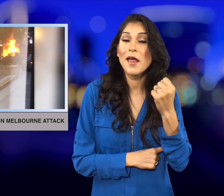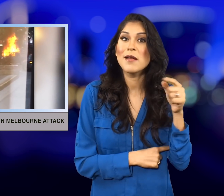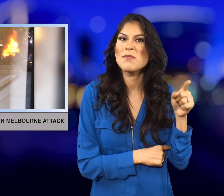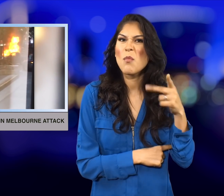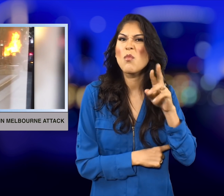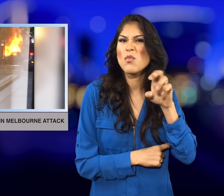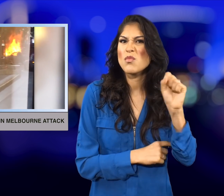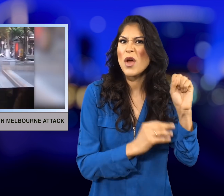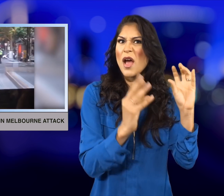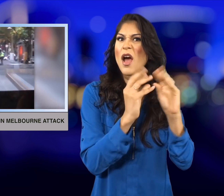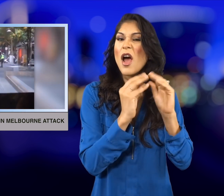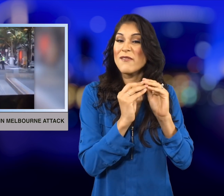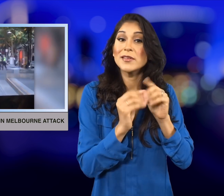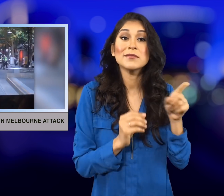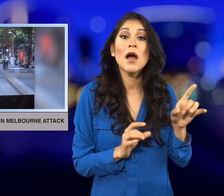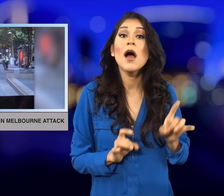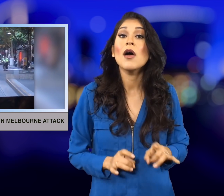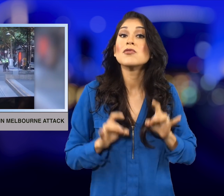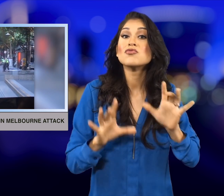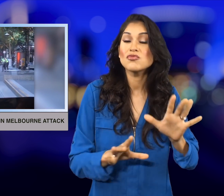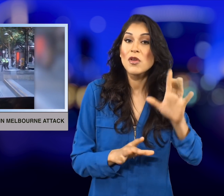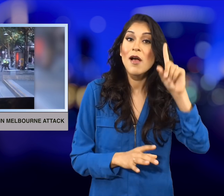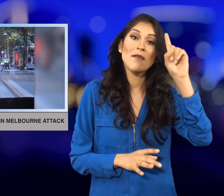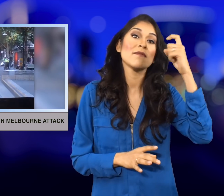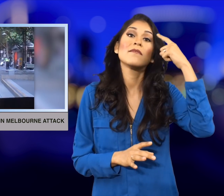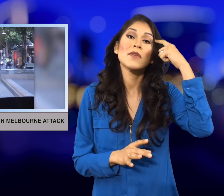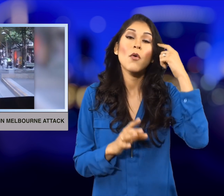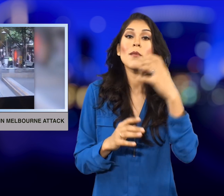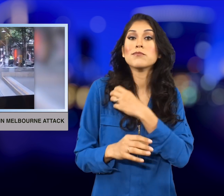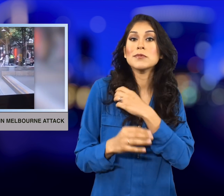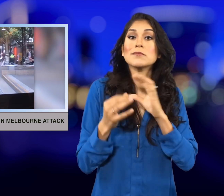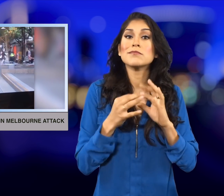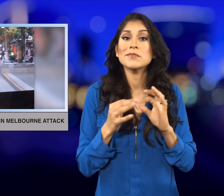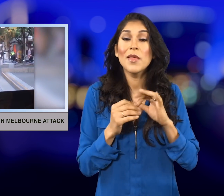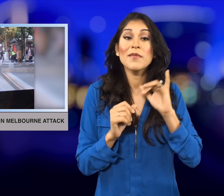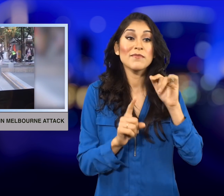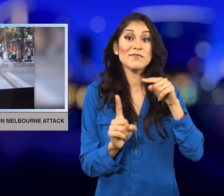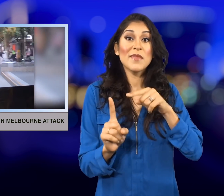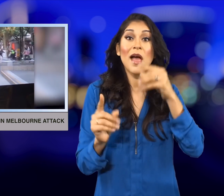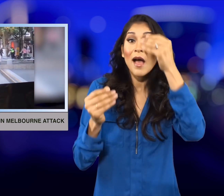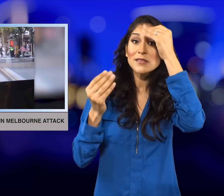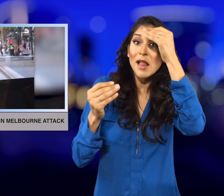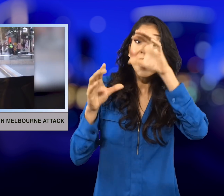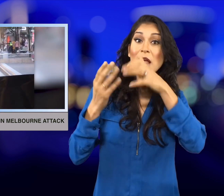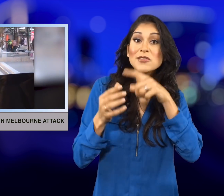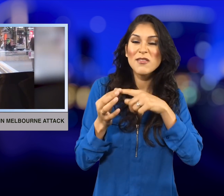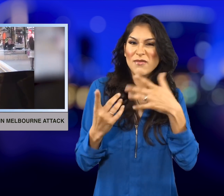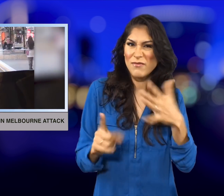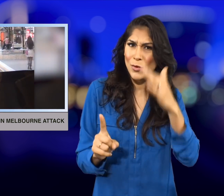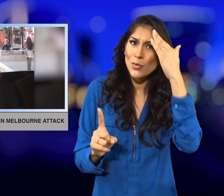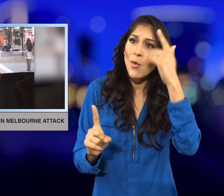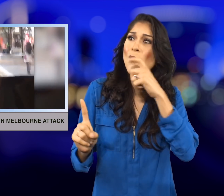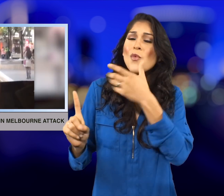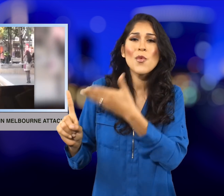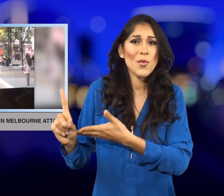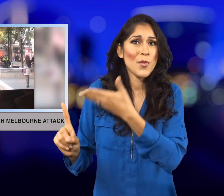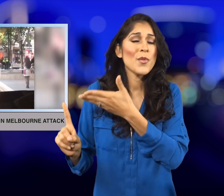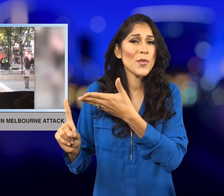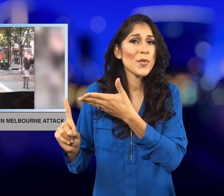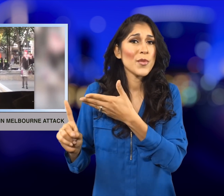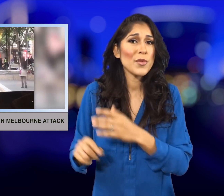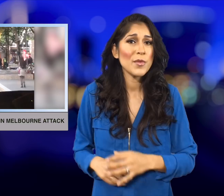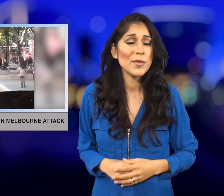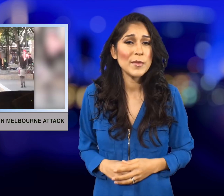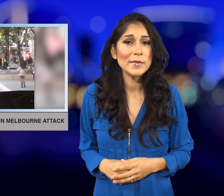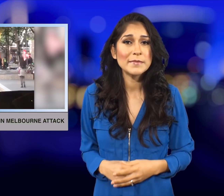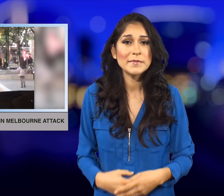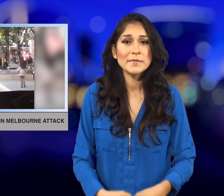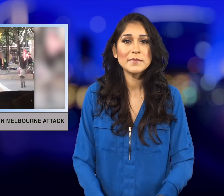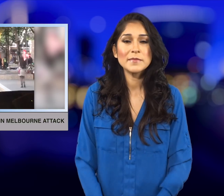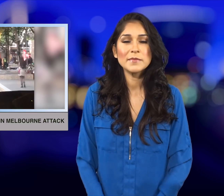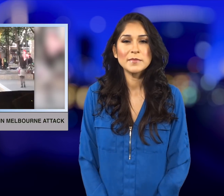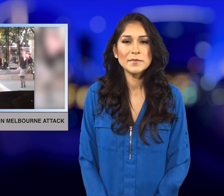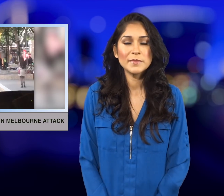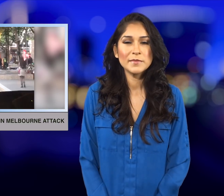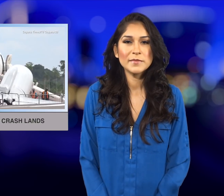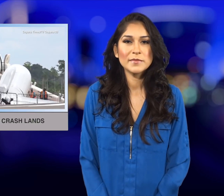In a press today, the Australian police said Shire Ali was already known to intelligence agencies.